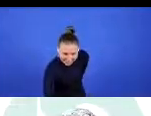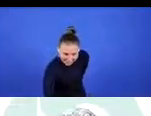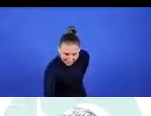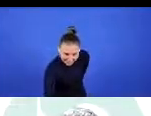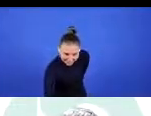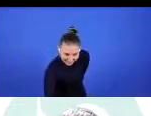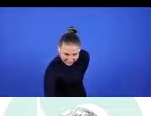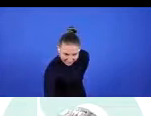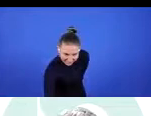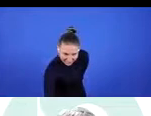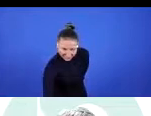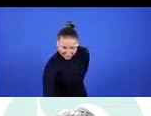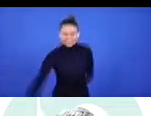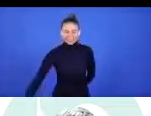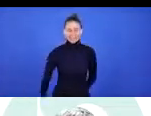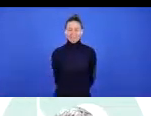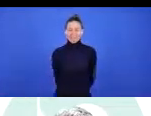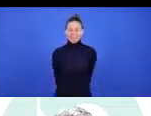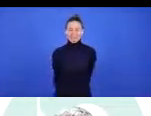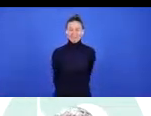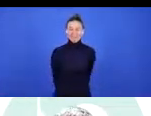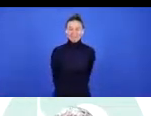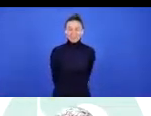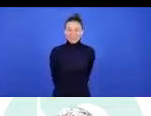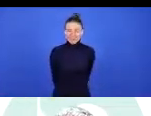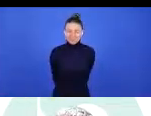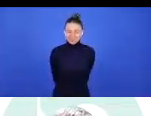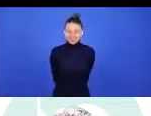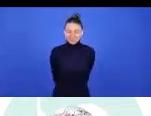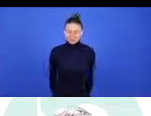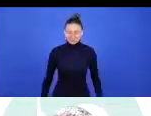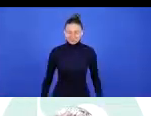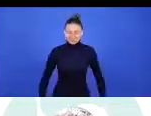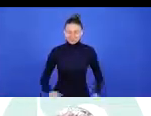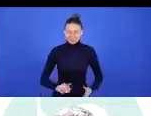and Joanna, please, the floor is yours.